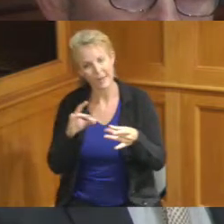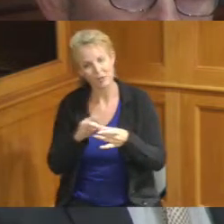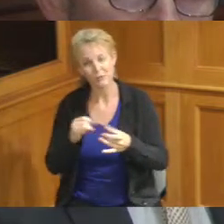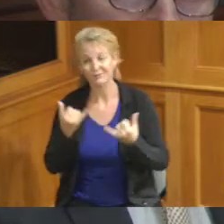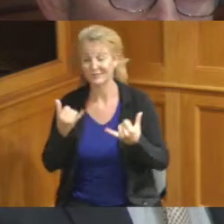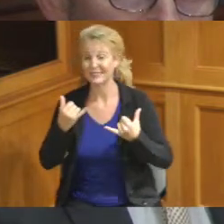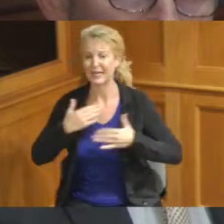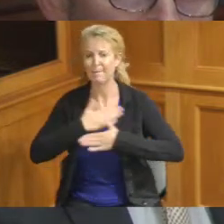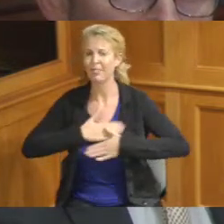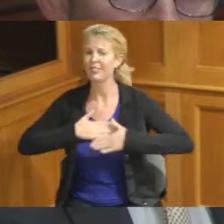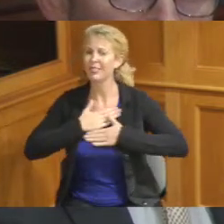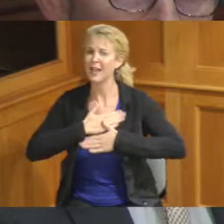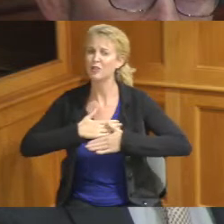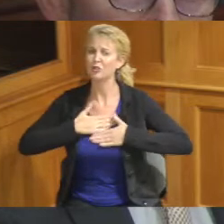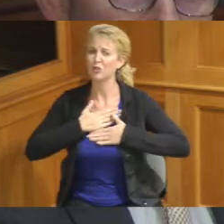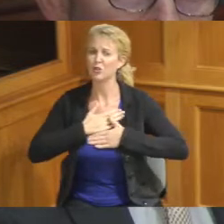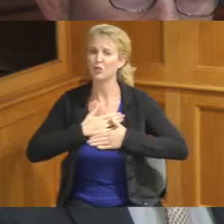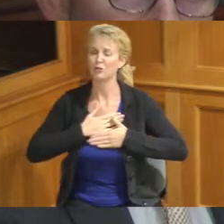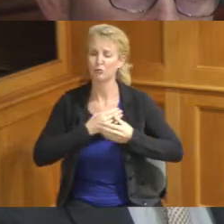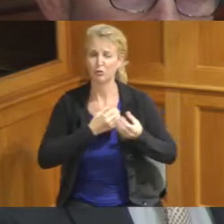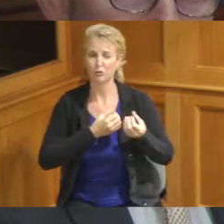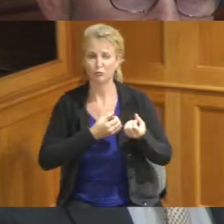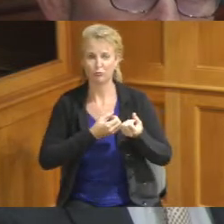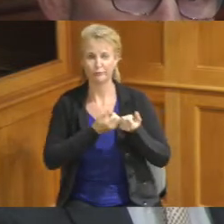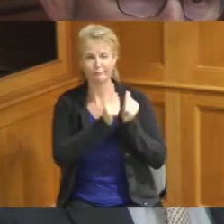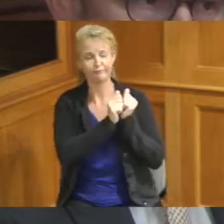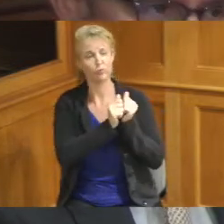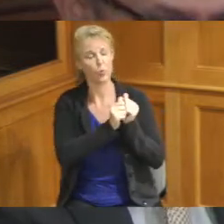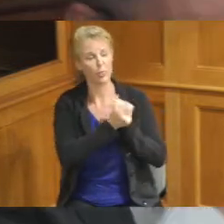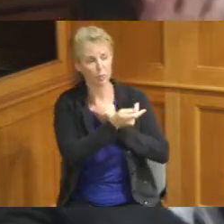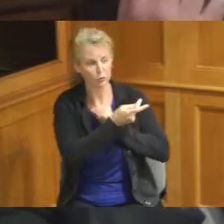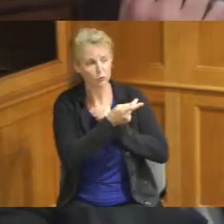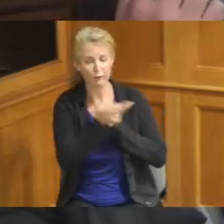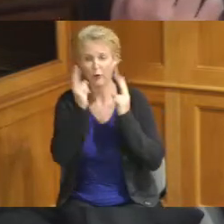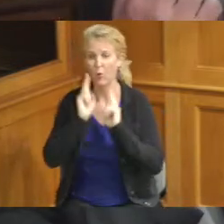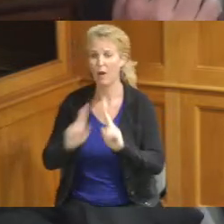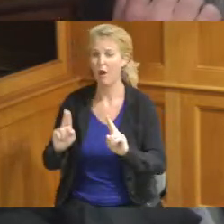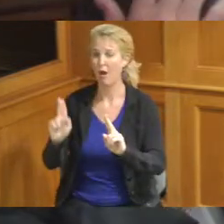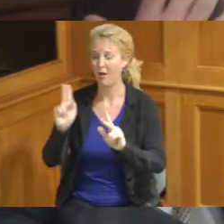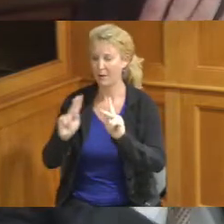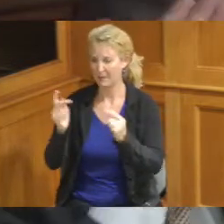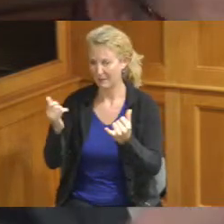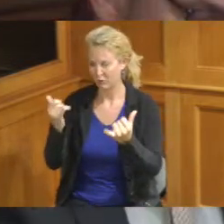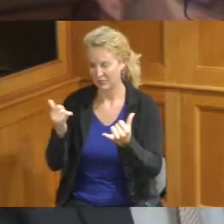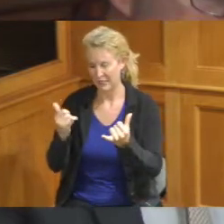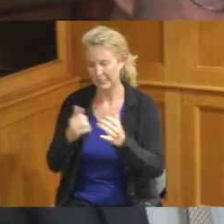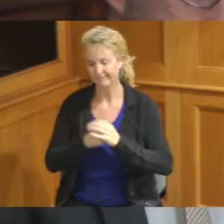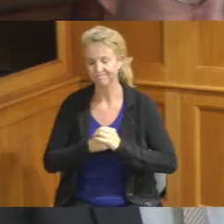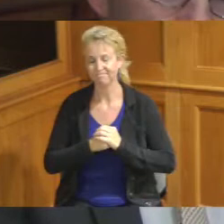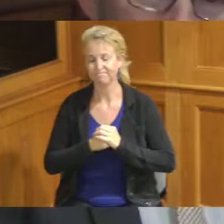stand with both of you on the stage and honor the firefighters that were in attendance also